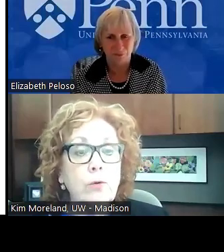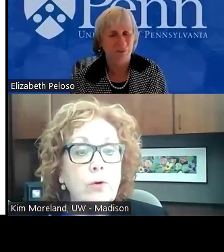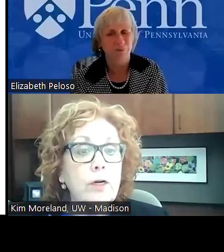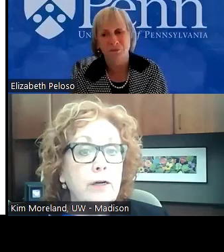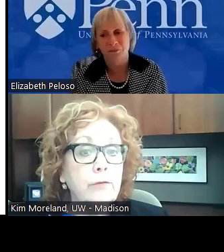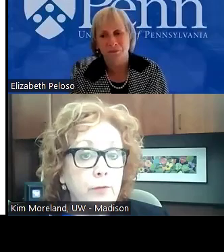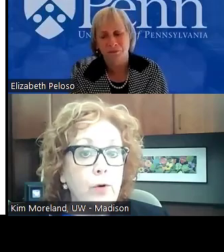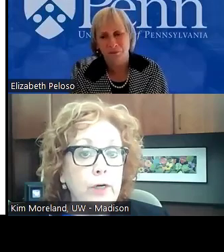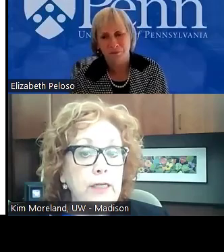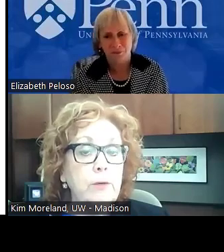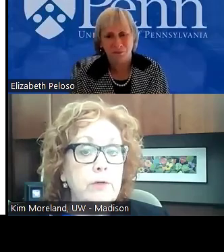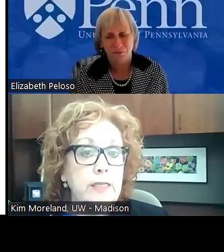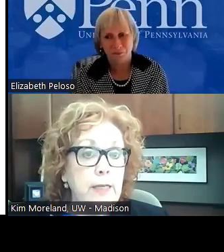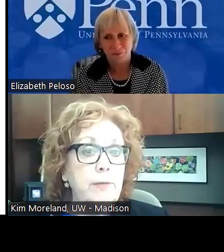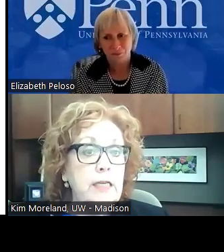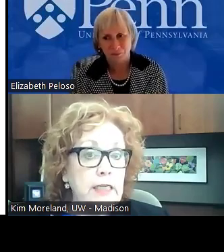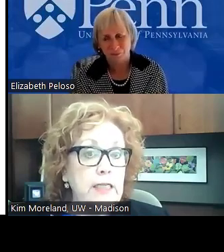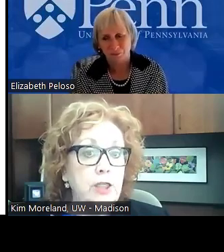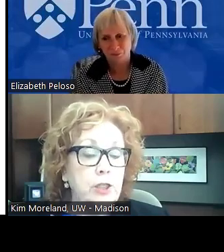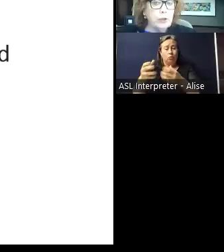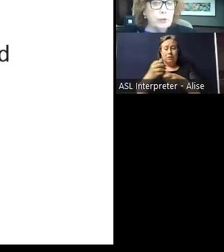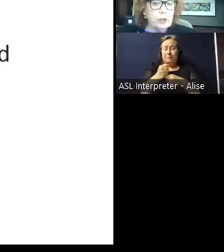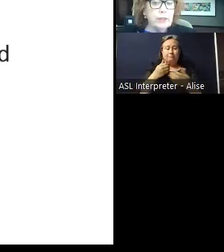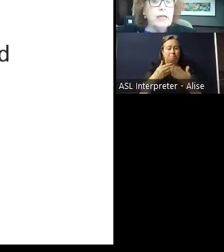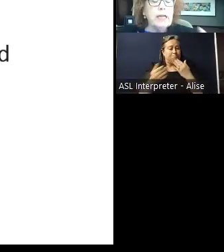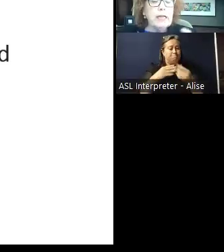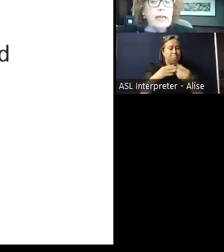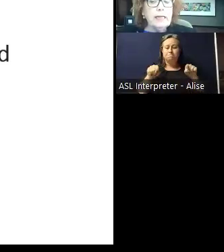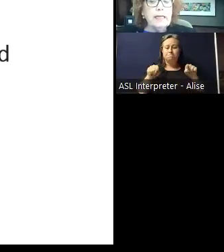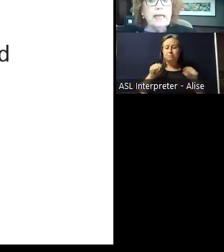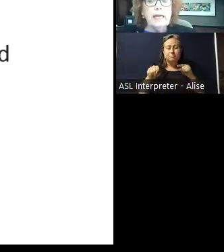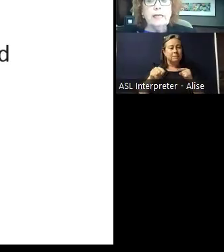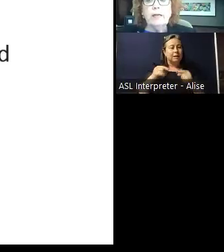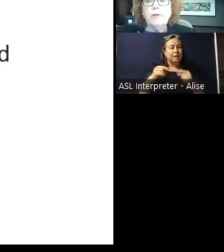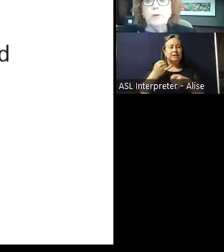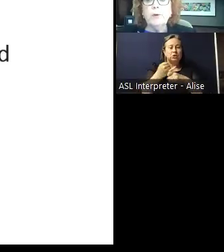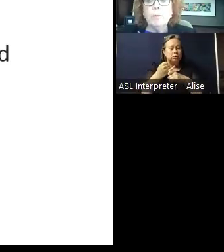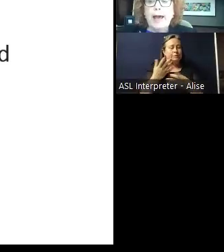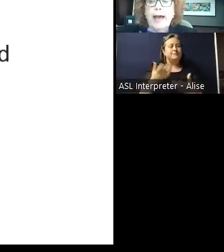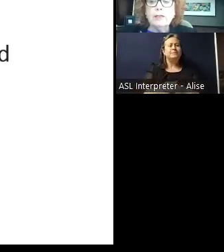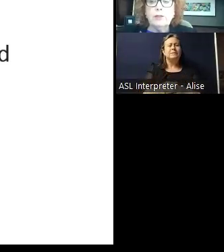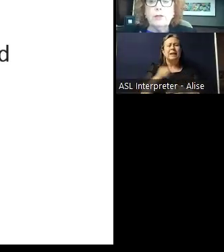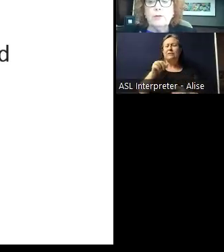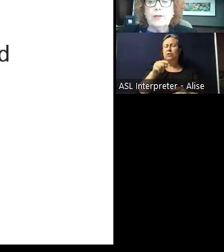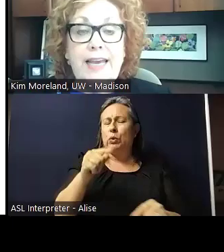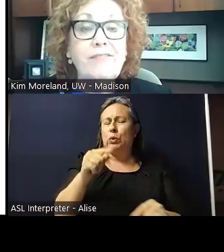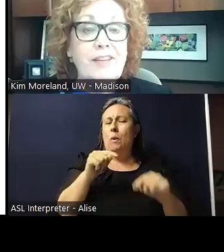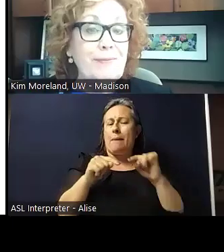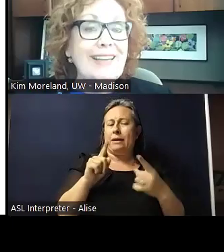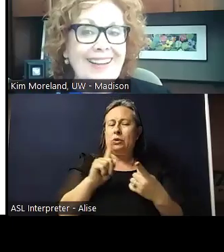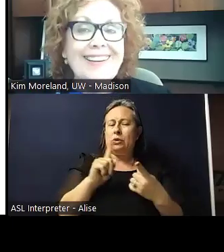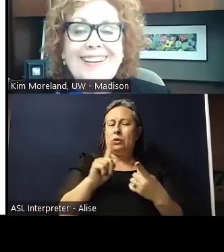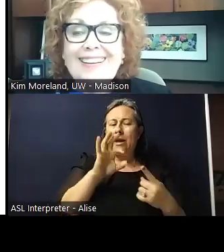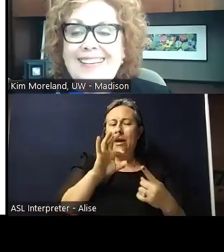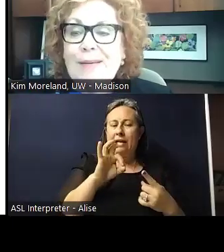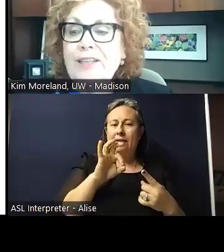or a foreign recipient institution, and, again, if you go back to the FDP template,